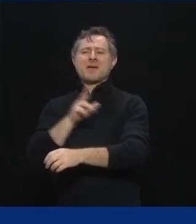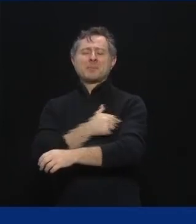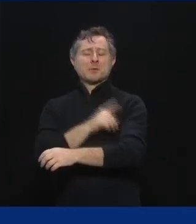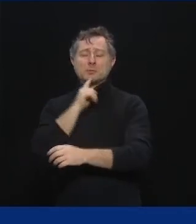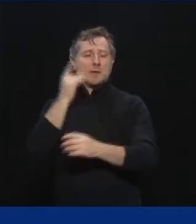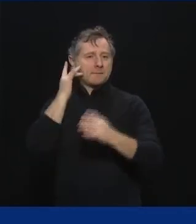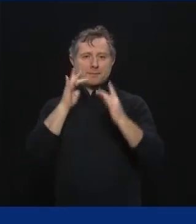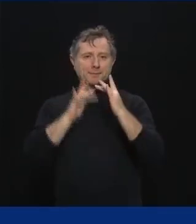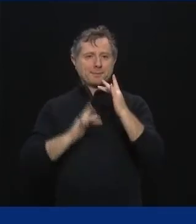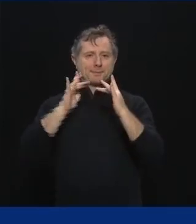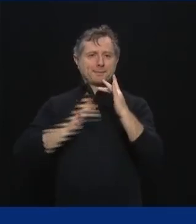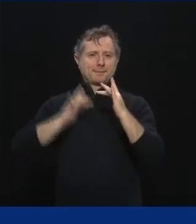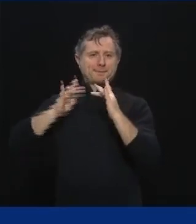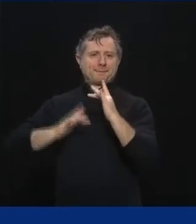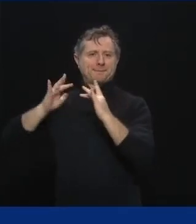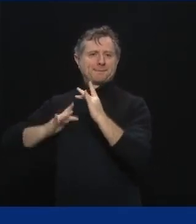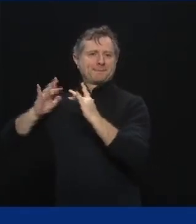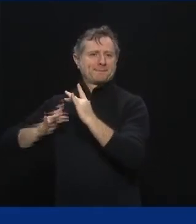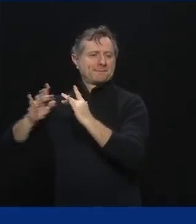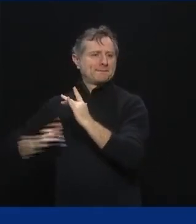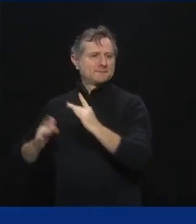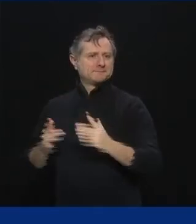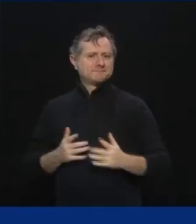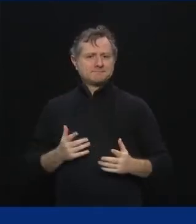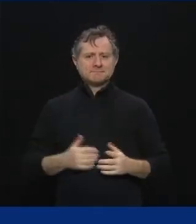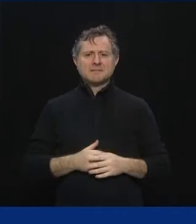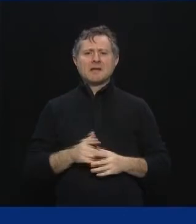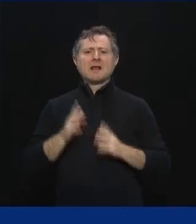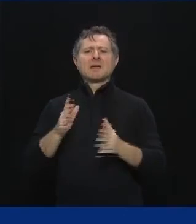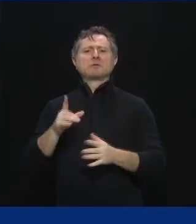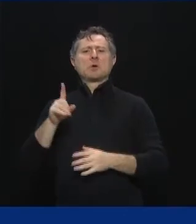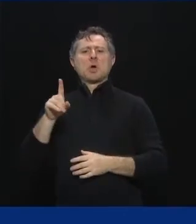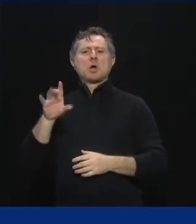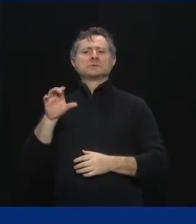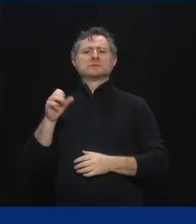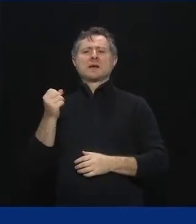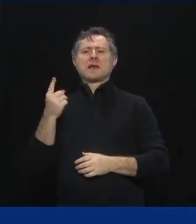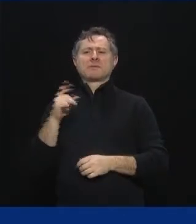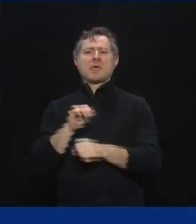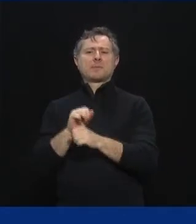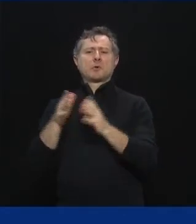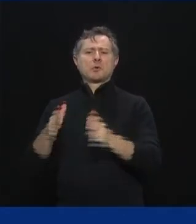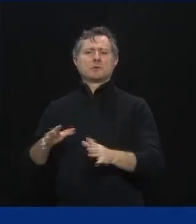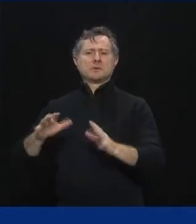LOCAL FALLOUT FOR A THEIR RETIREMENT PLAN SEVERAL